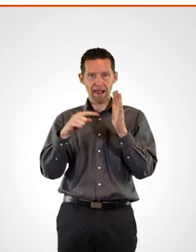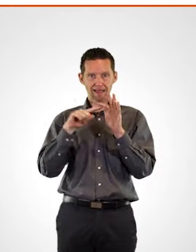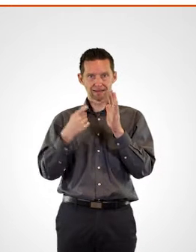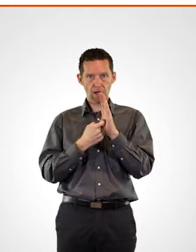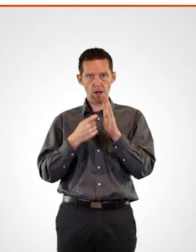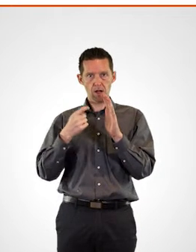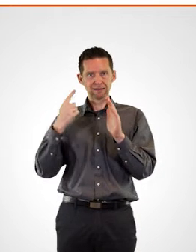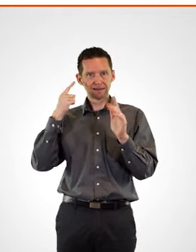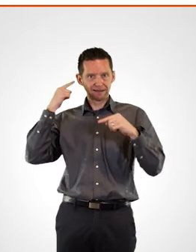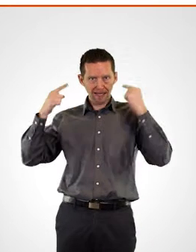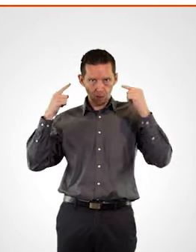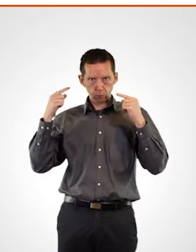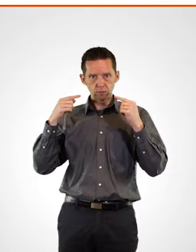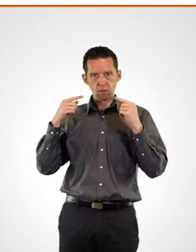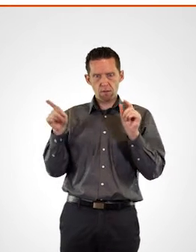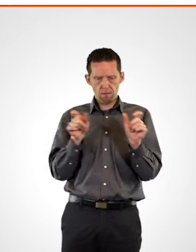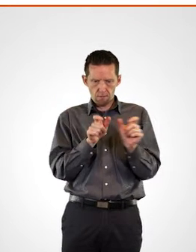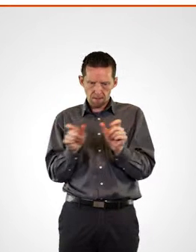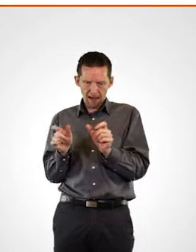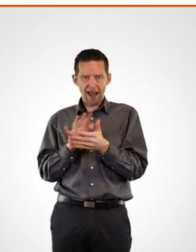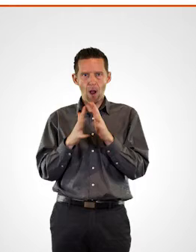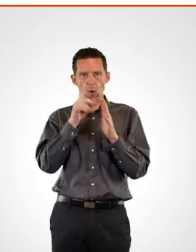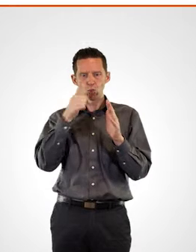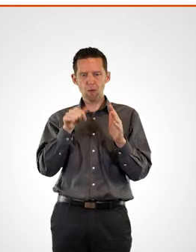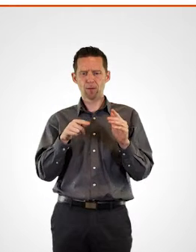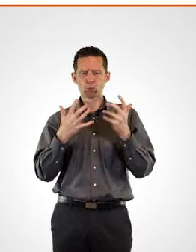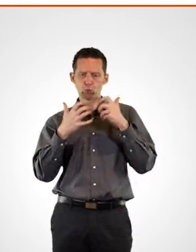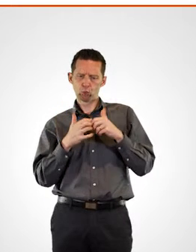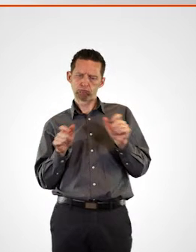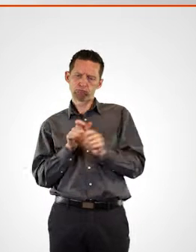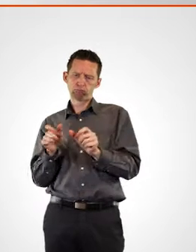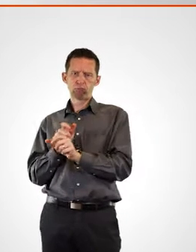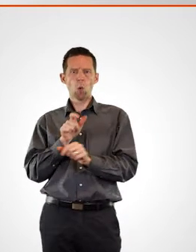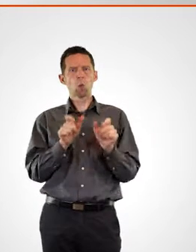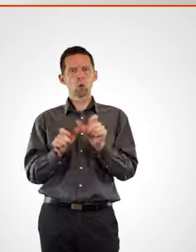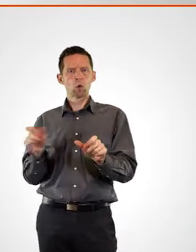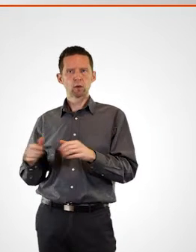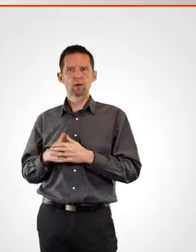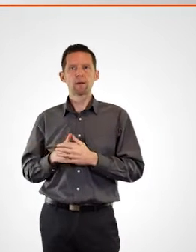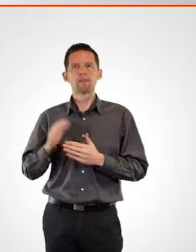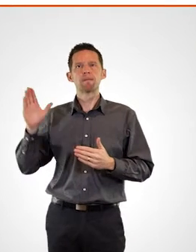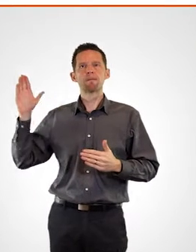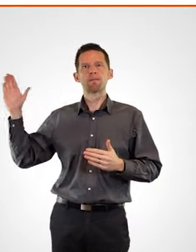how to use that letter-sound correspondence to decode words. So here's an example of a unit.